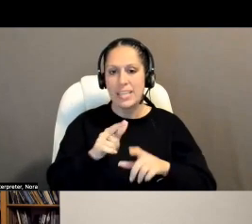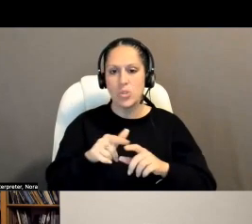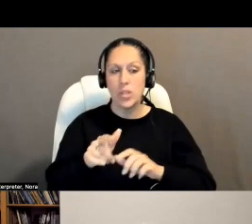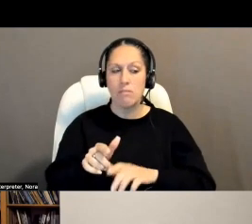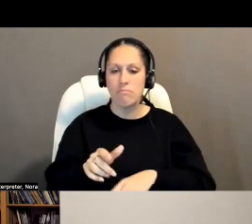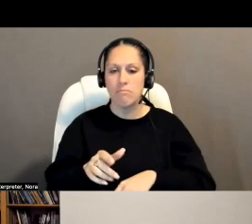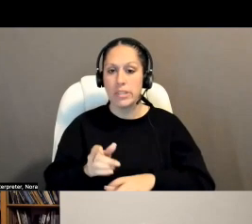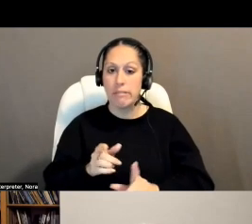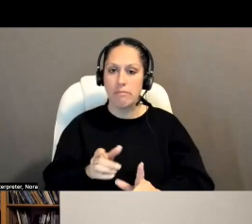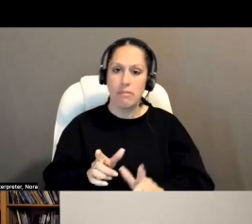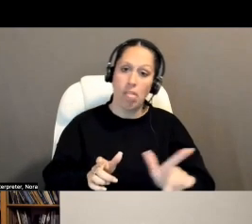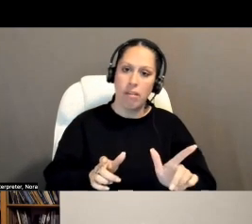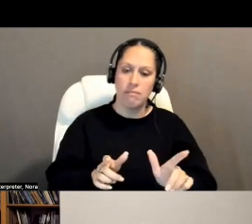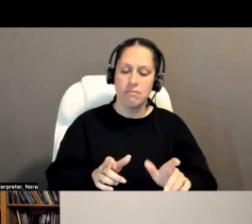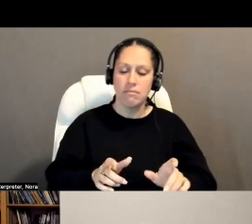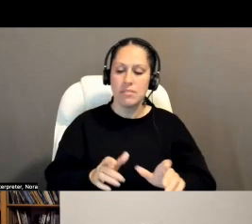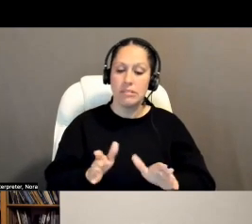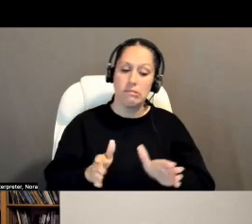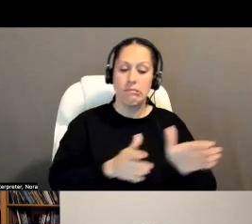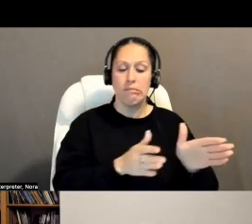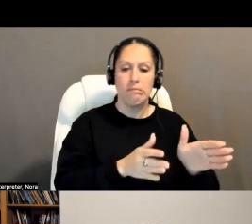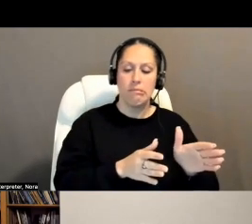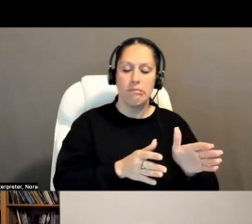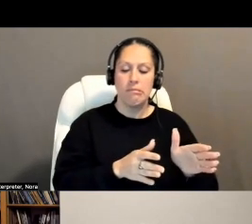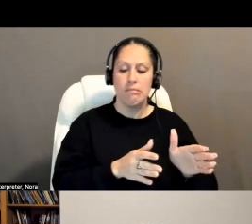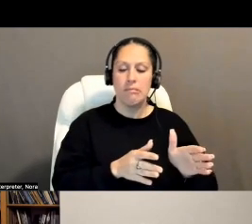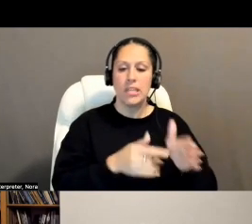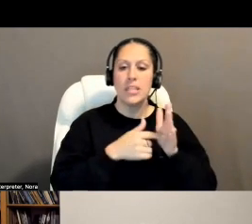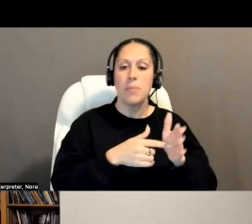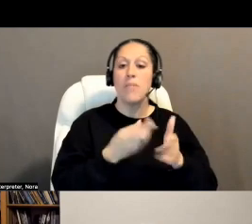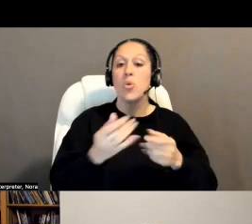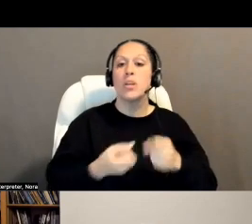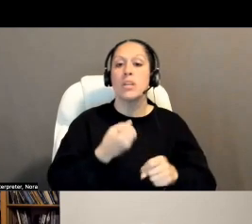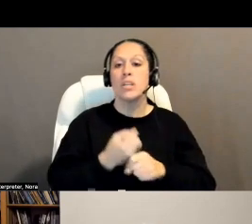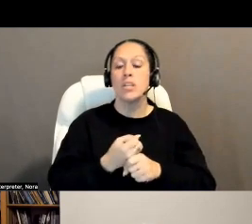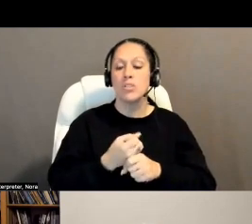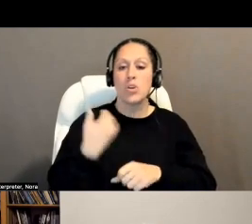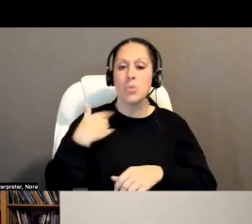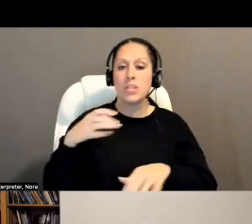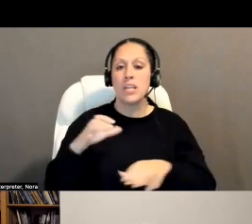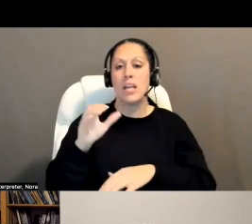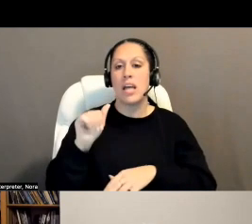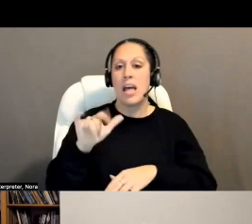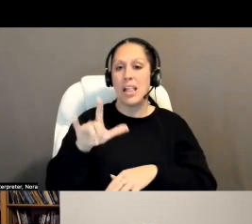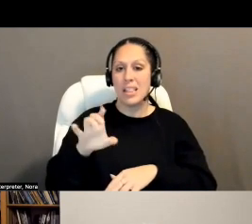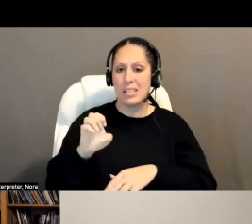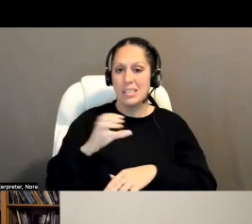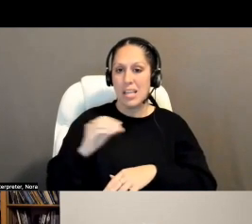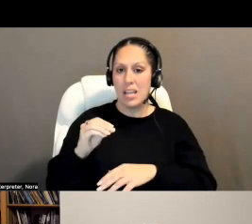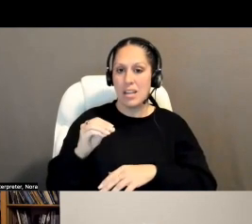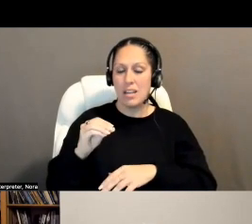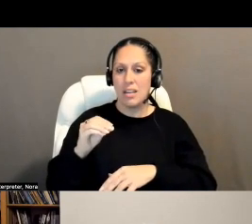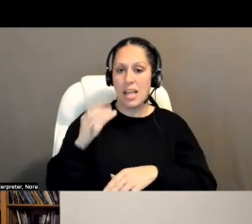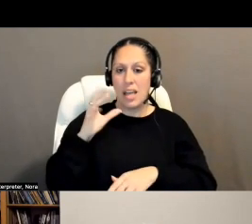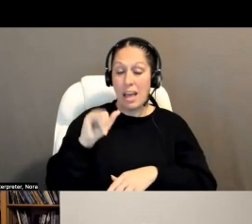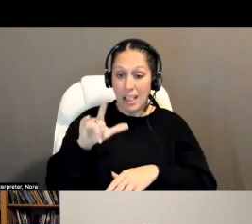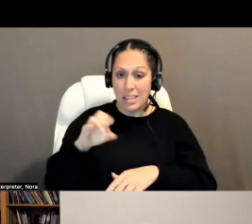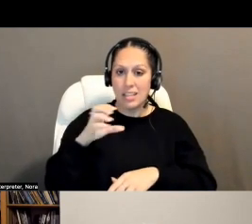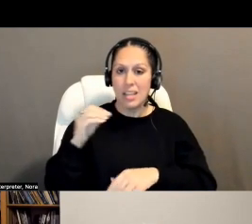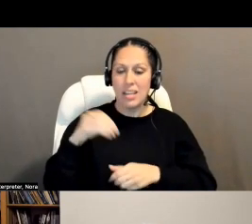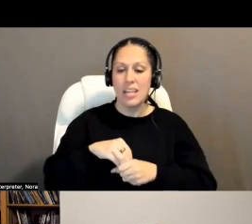But like, um, a few years ago we did Alice in Wonderland, and we had a whole ensemble, and